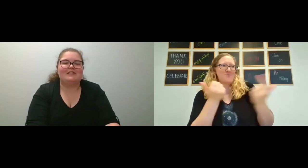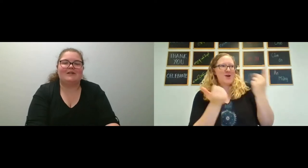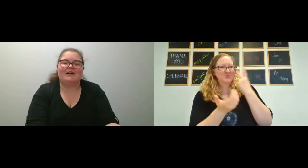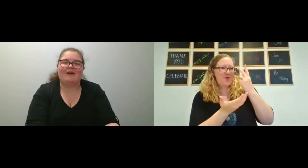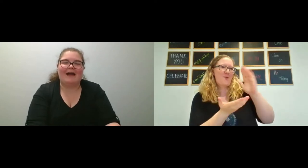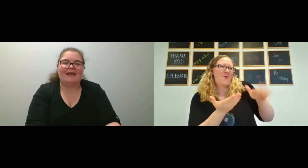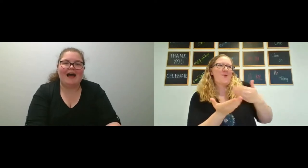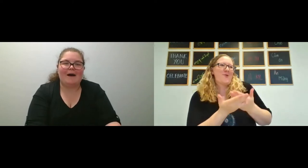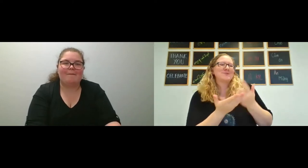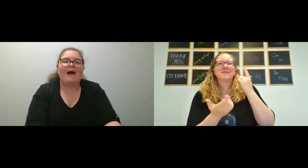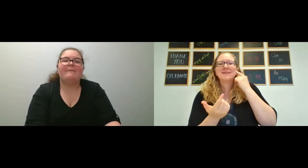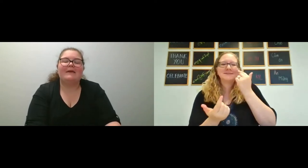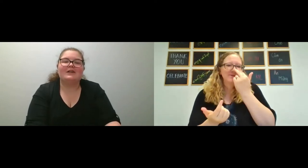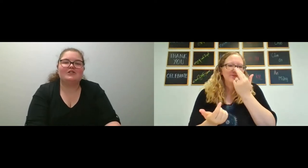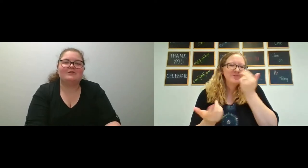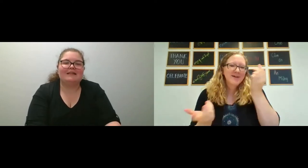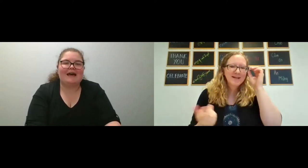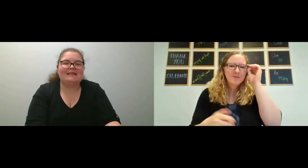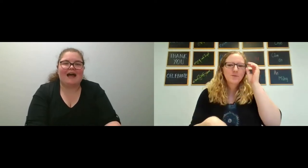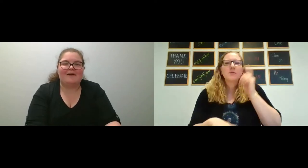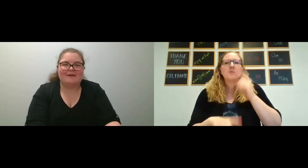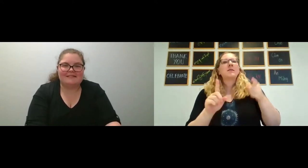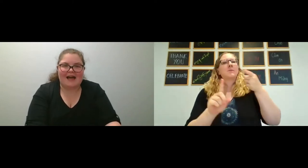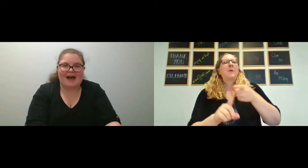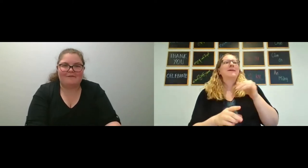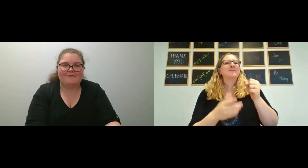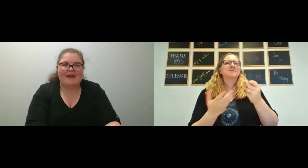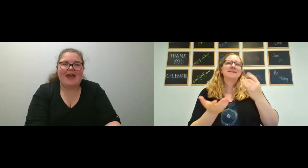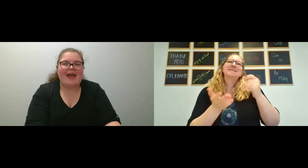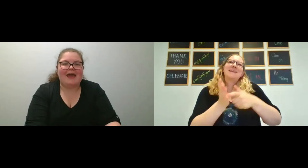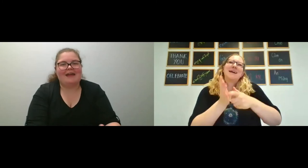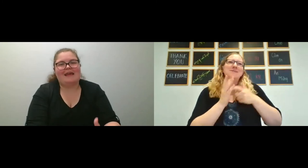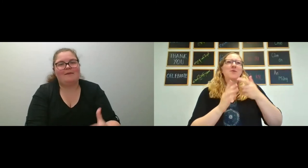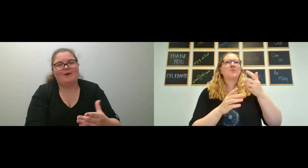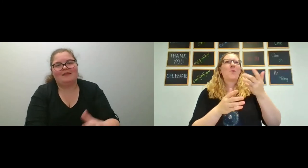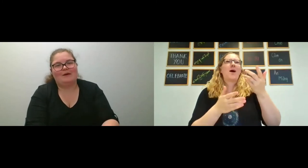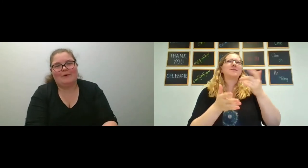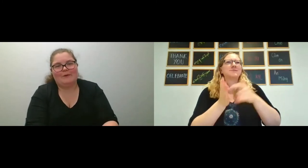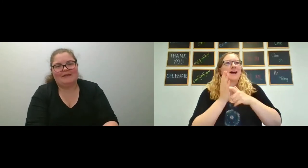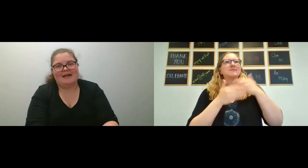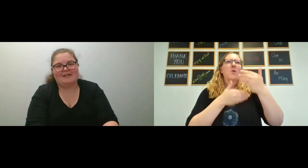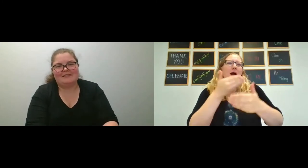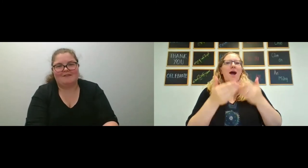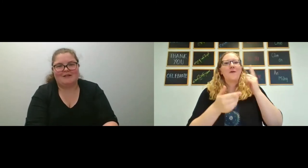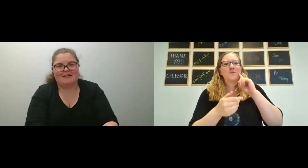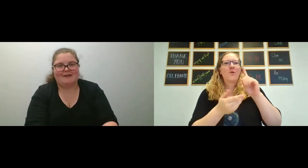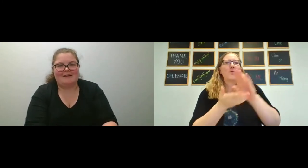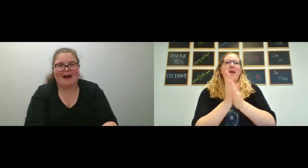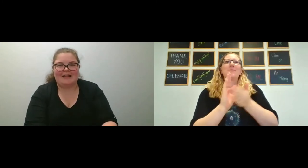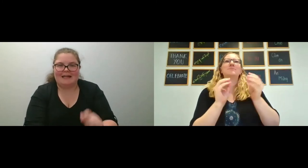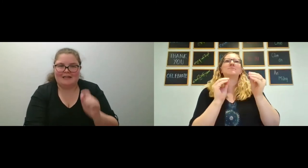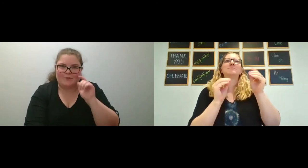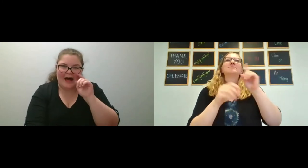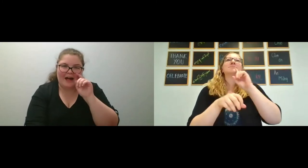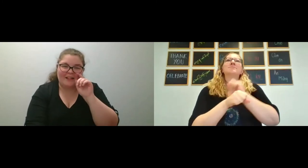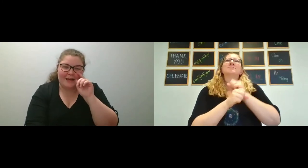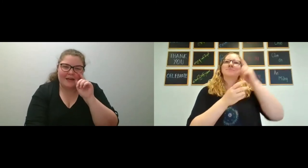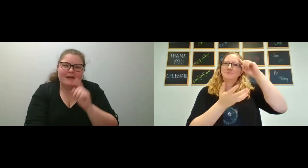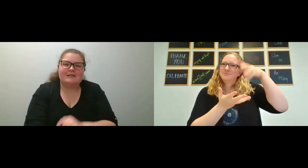she started cracking up because she realized I was Deaf. And at that point, the whole entire staff started crackling as well.